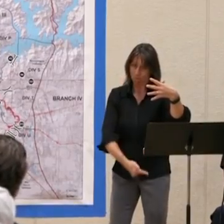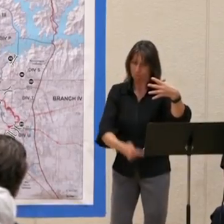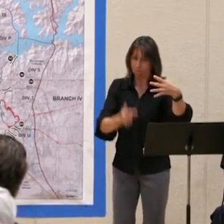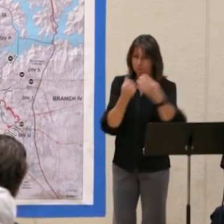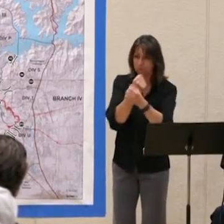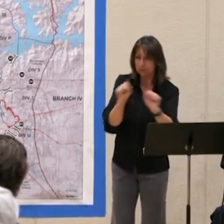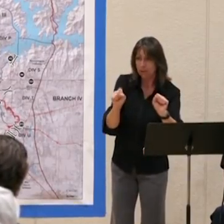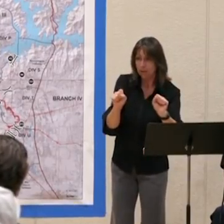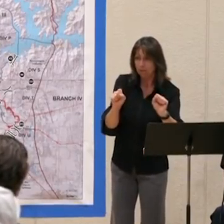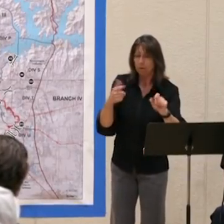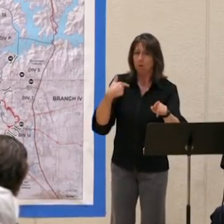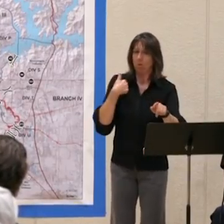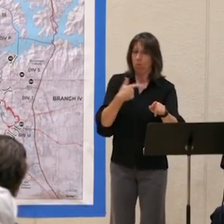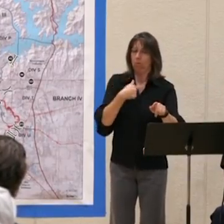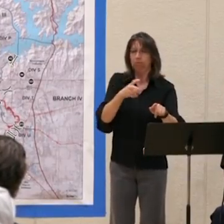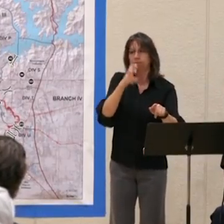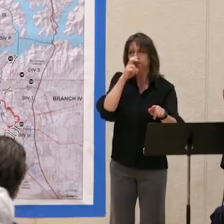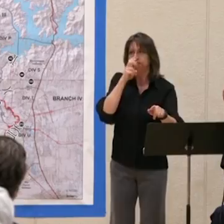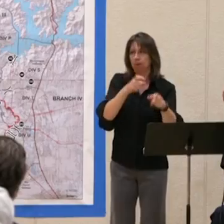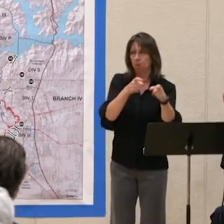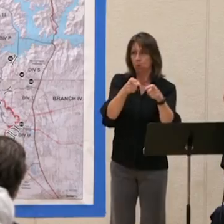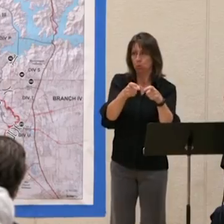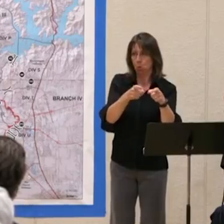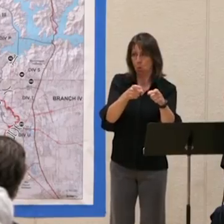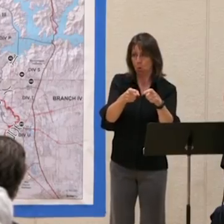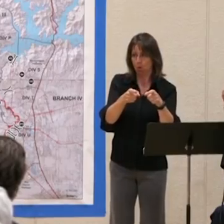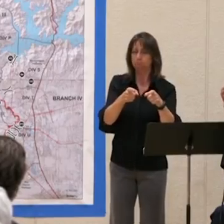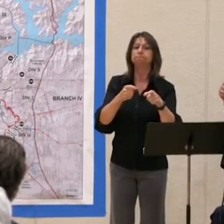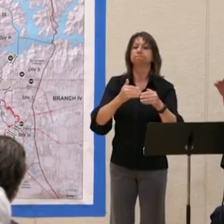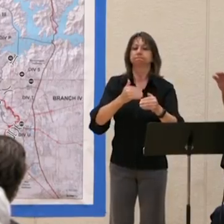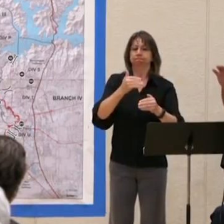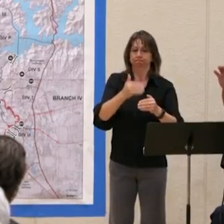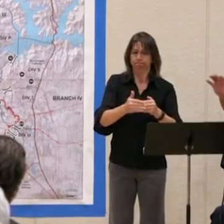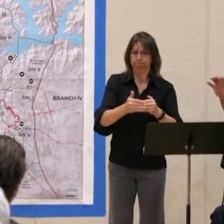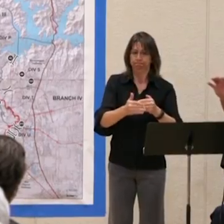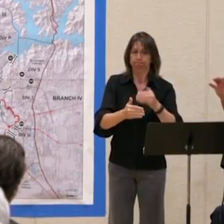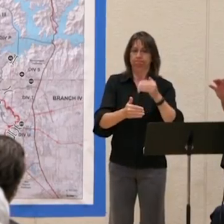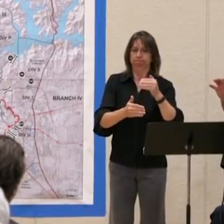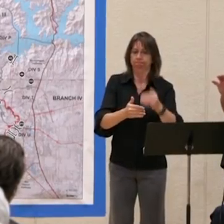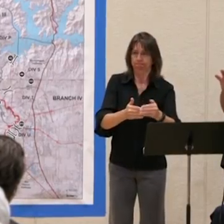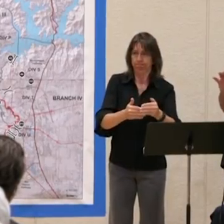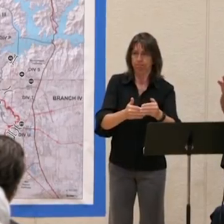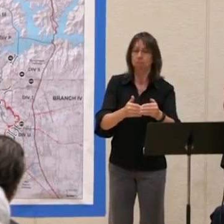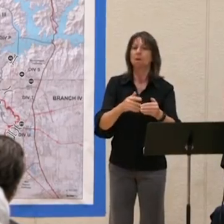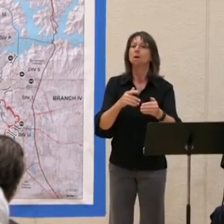controlled process and it's done in stages usually a section of a community